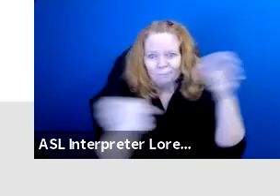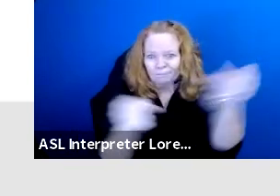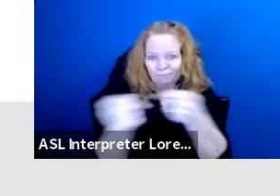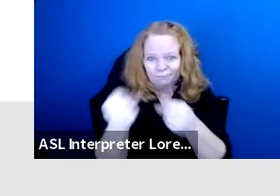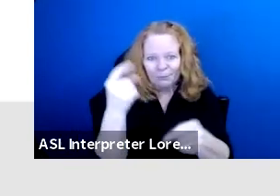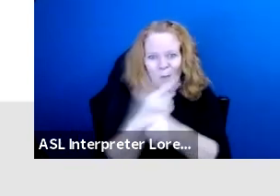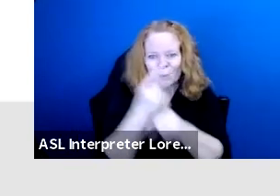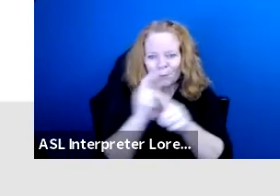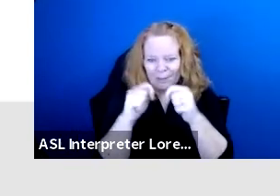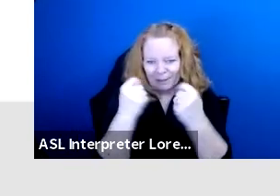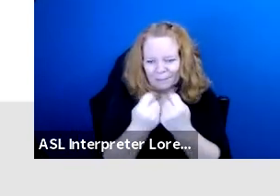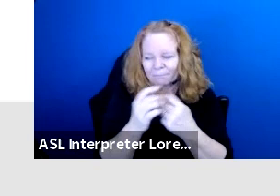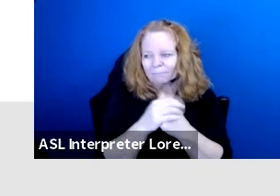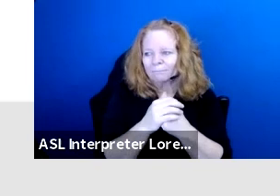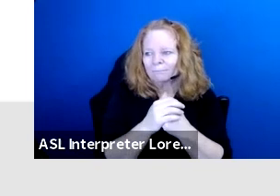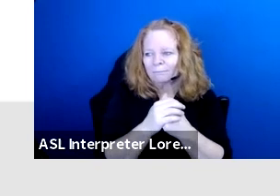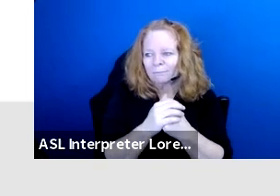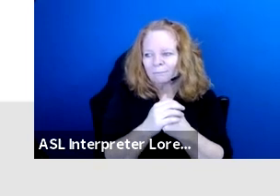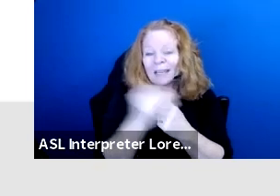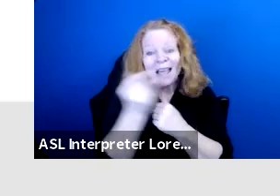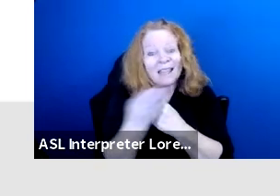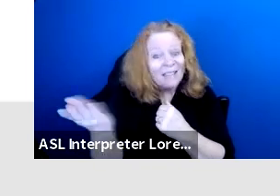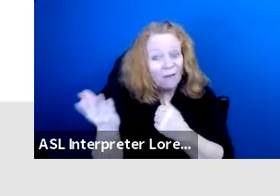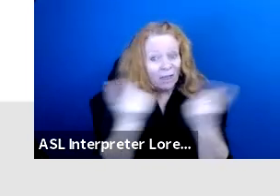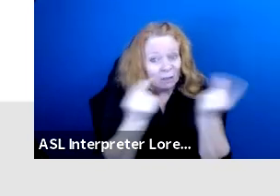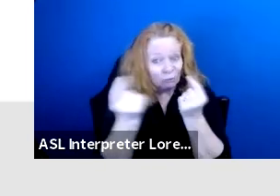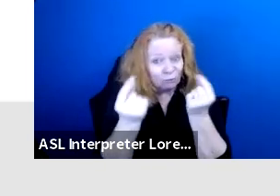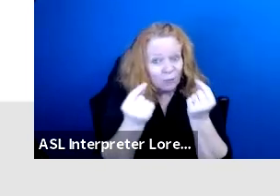required perspectives to make sure that you end up with a good product obviously you're going to